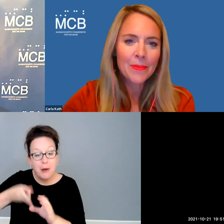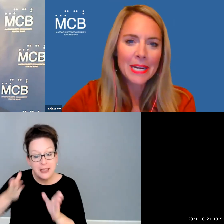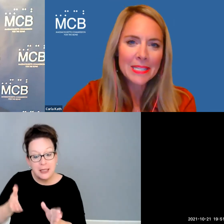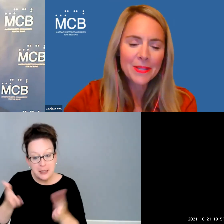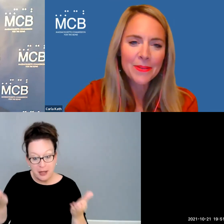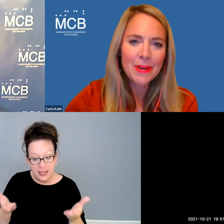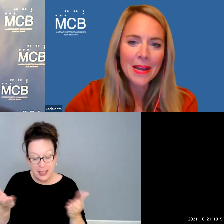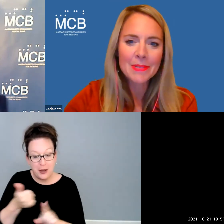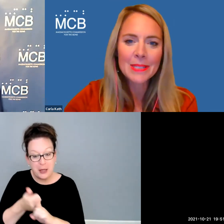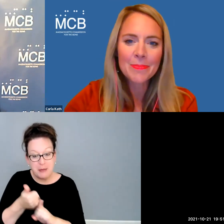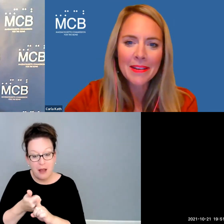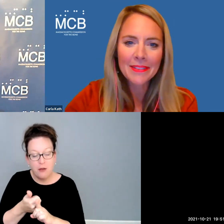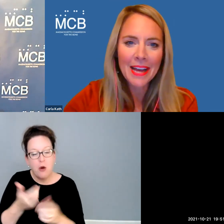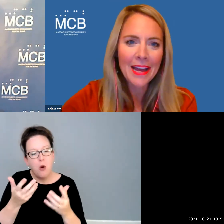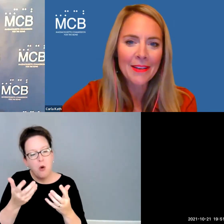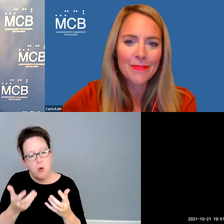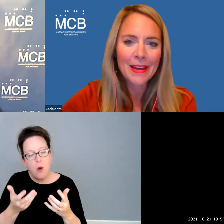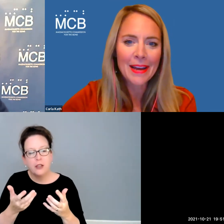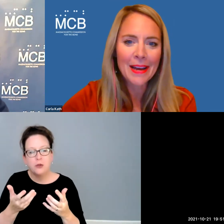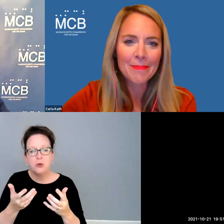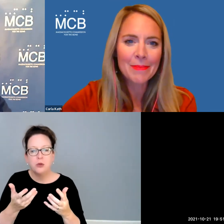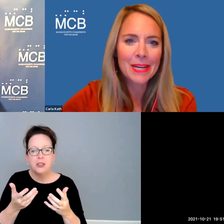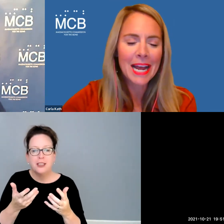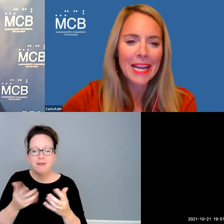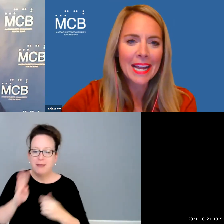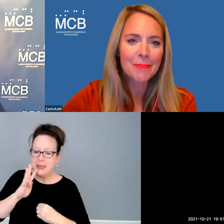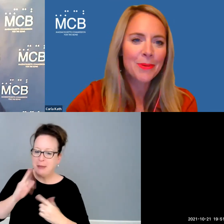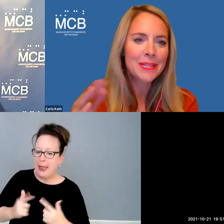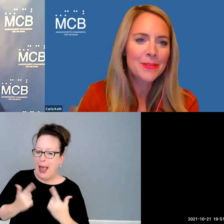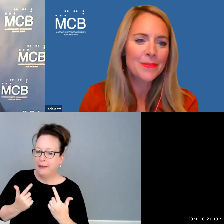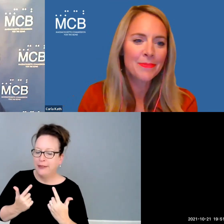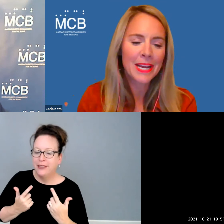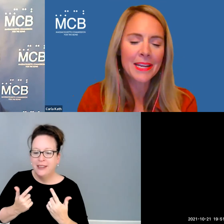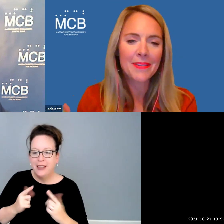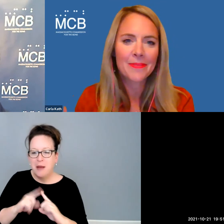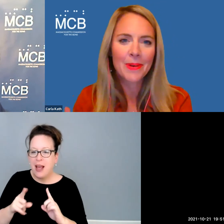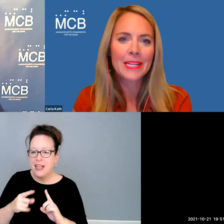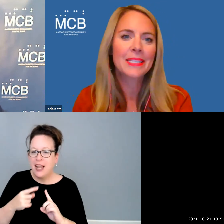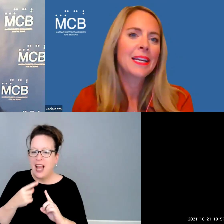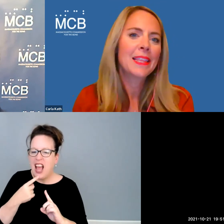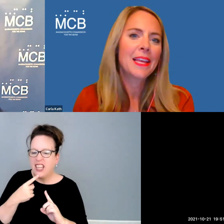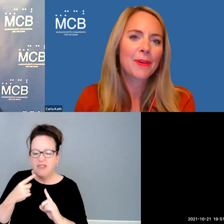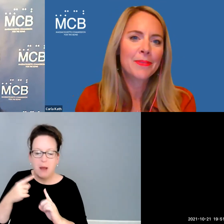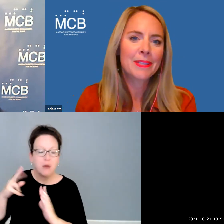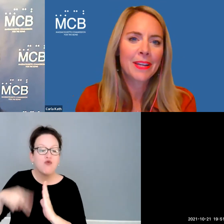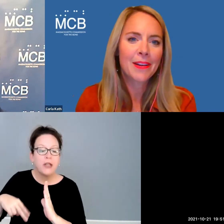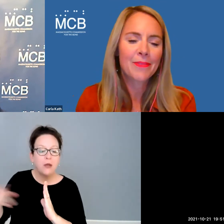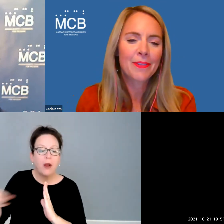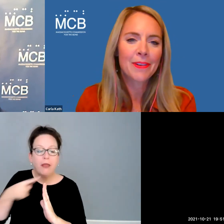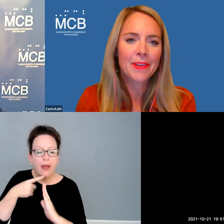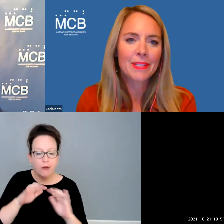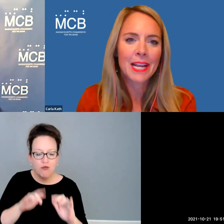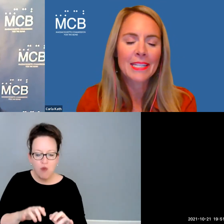wanted to, um, speak live. Um, but I am going to read what they wrote here for you tonight.